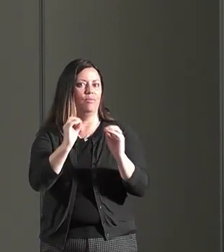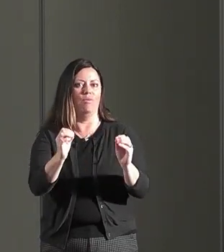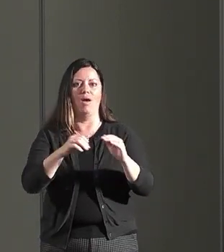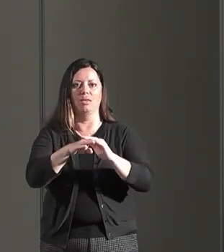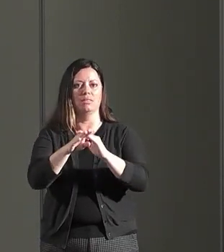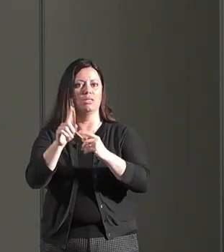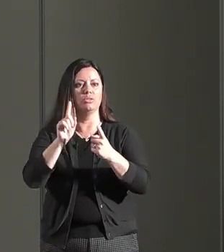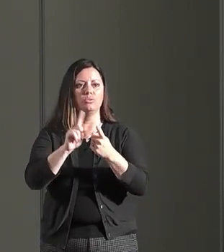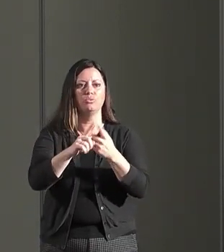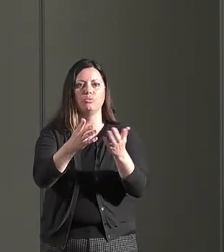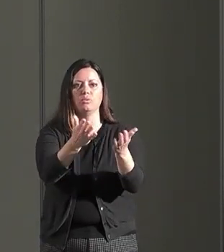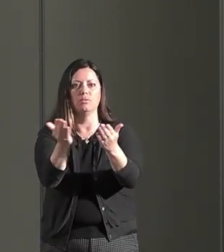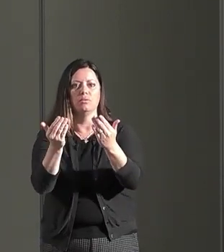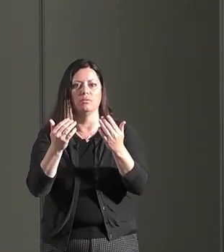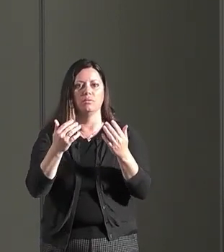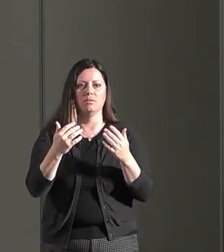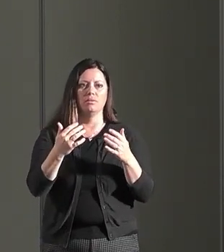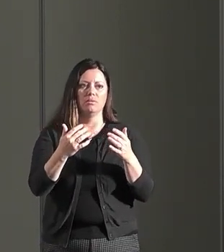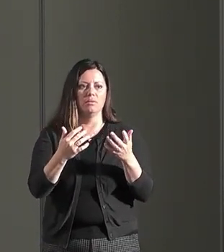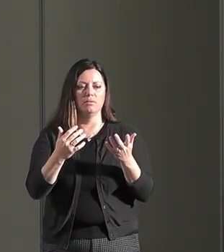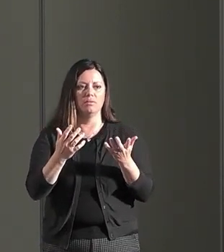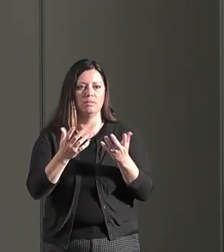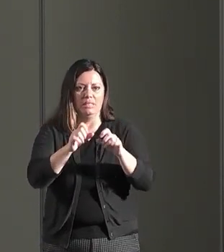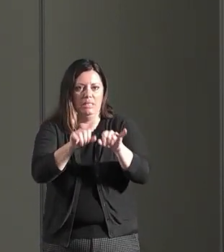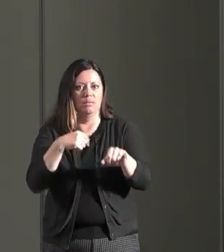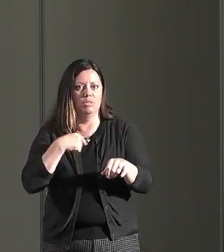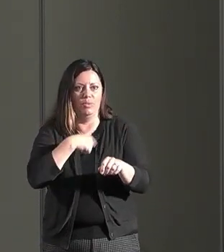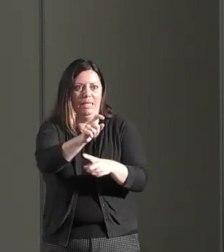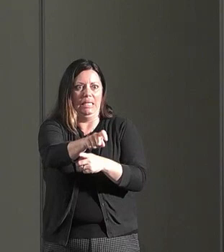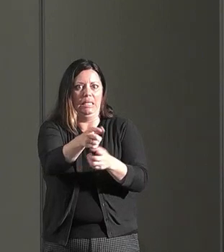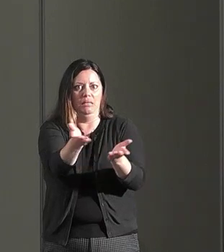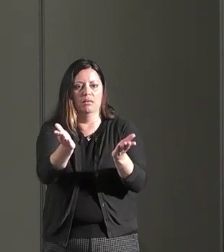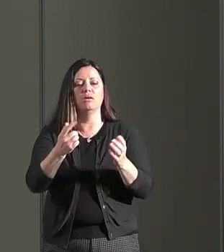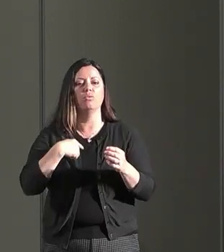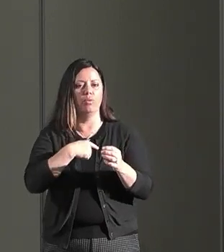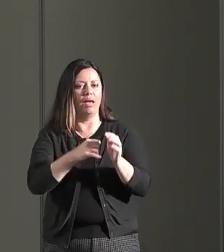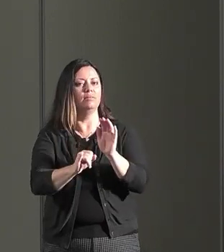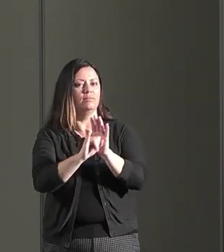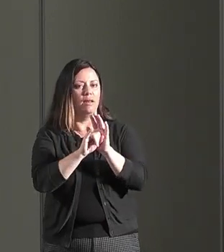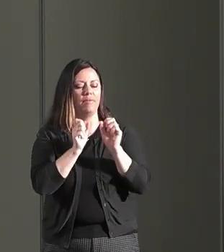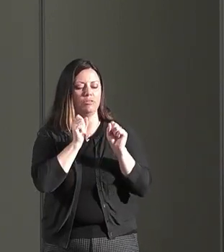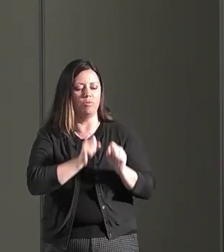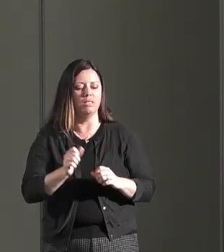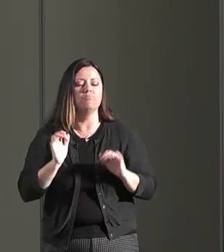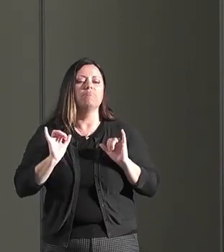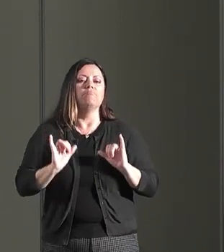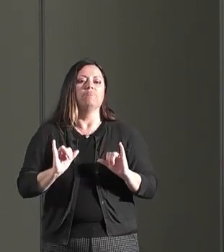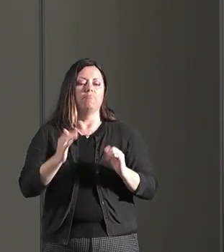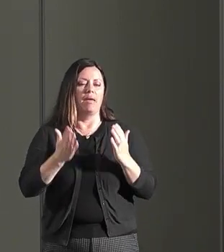that we critically need and we have identified strategies that might help in future if we